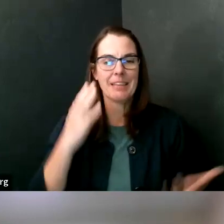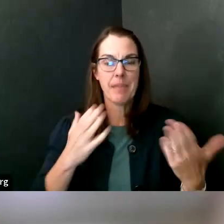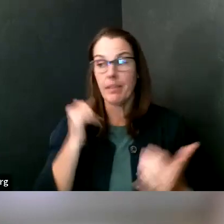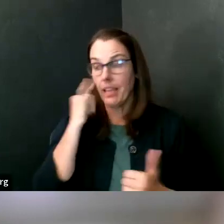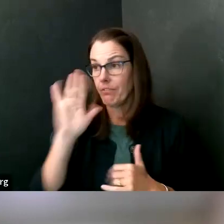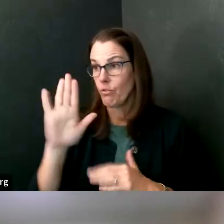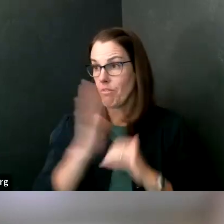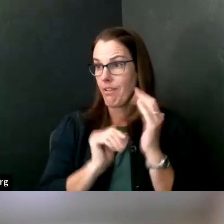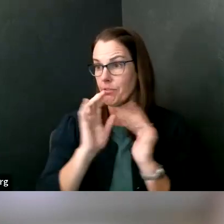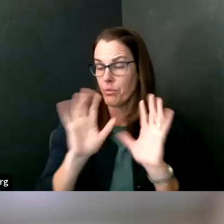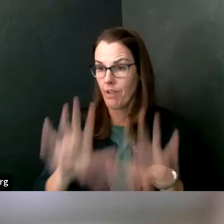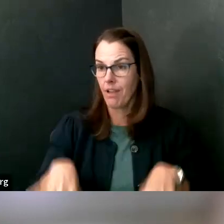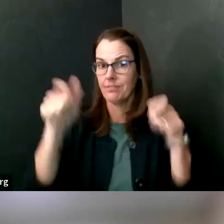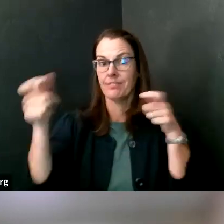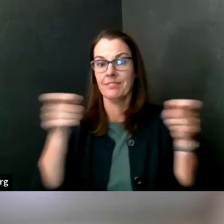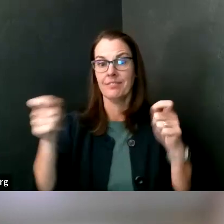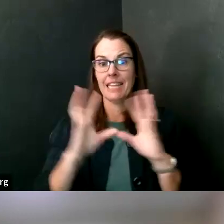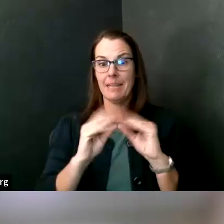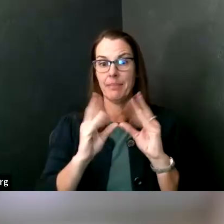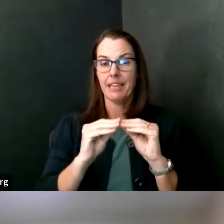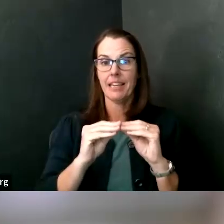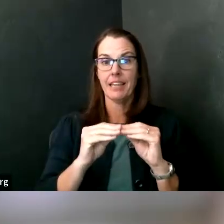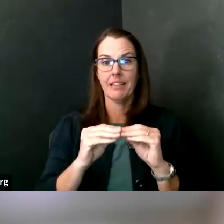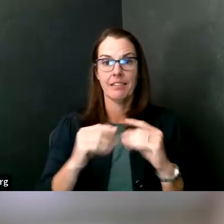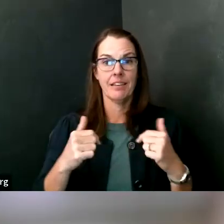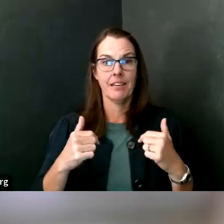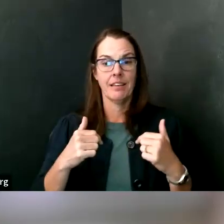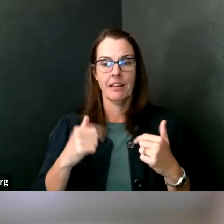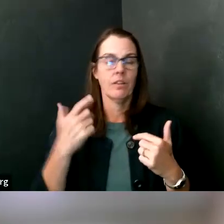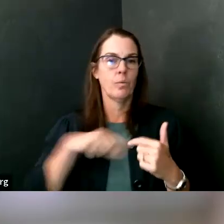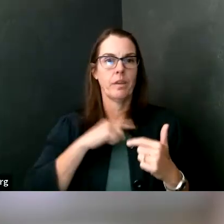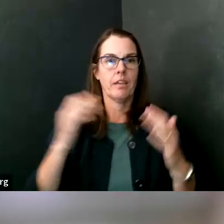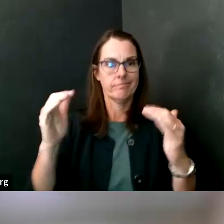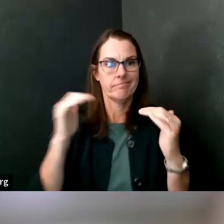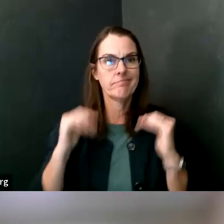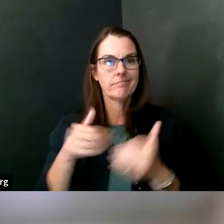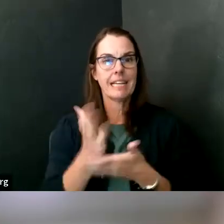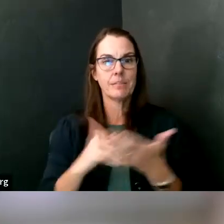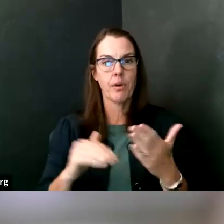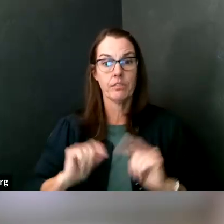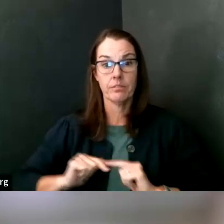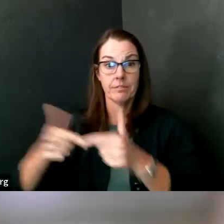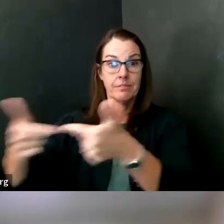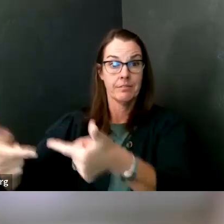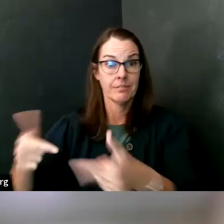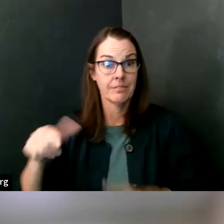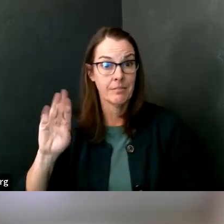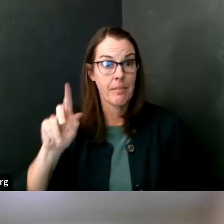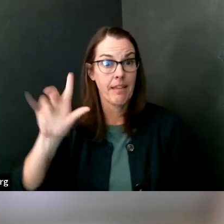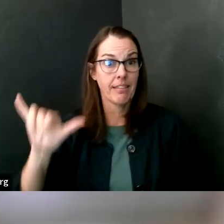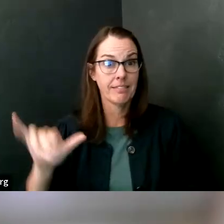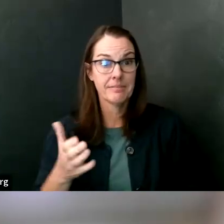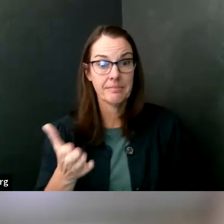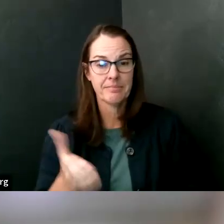with taking over the reigns of this meeting um move to the next part.